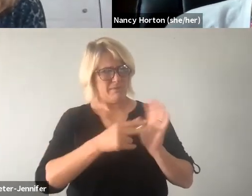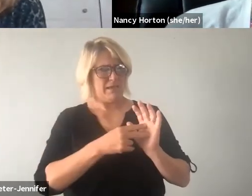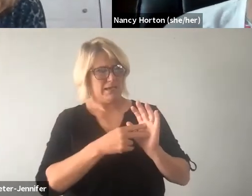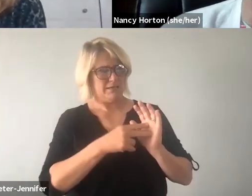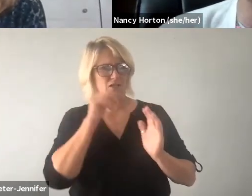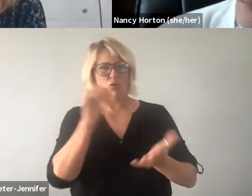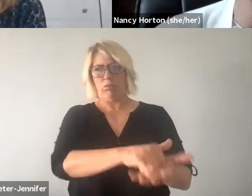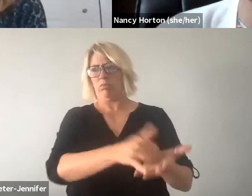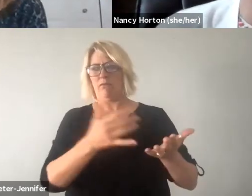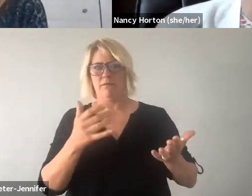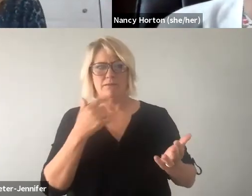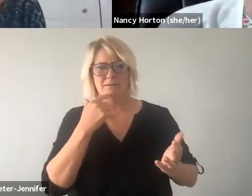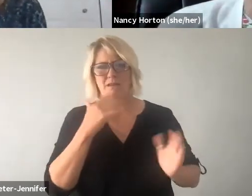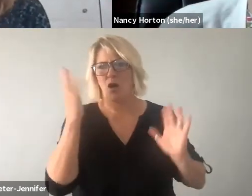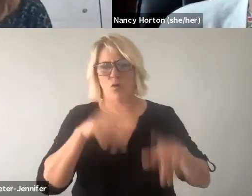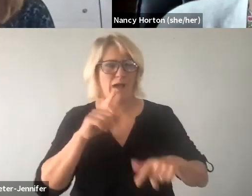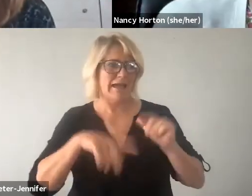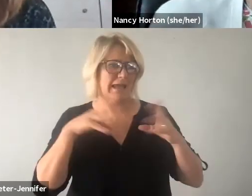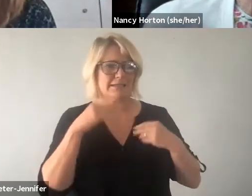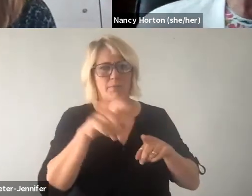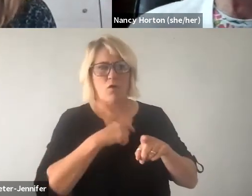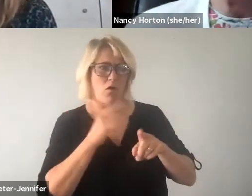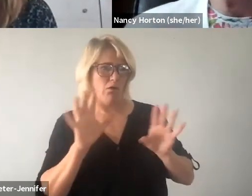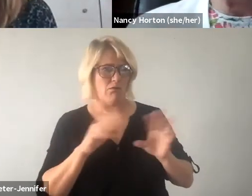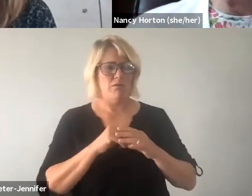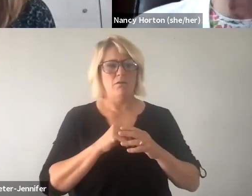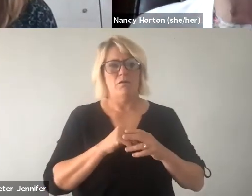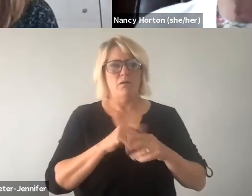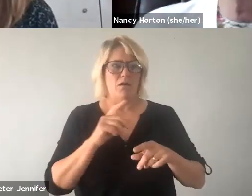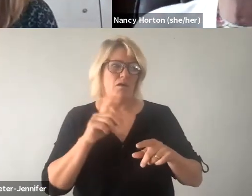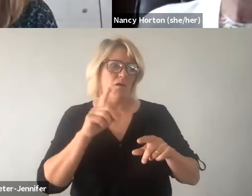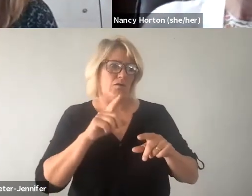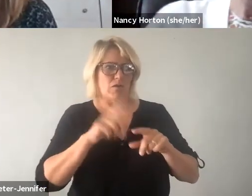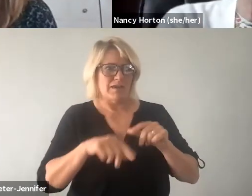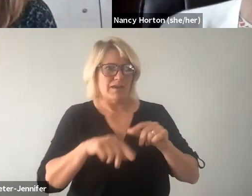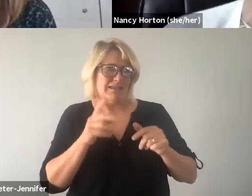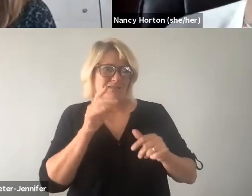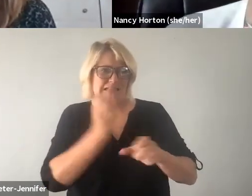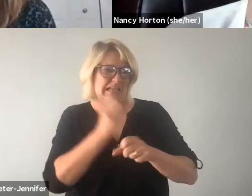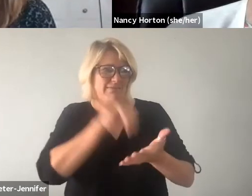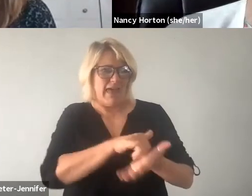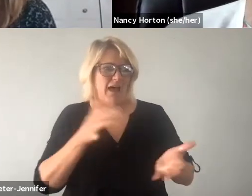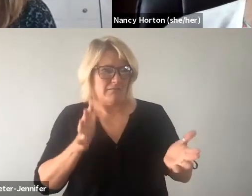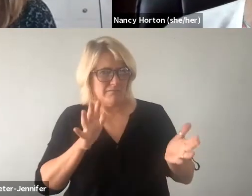are answering those calls really understand what that is and don't hang